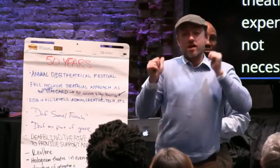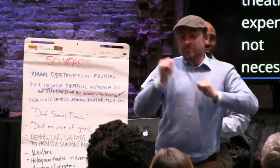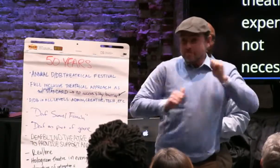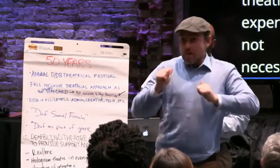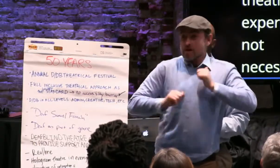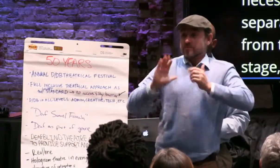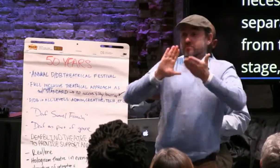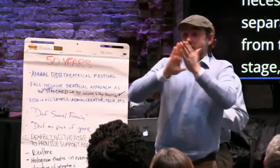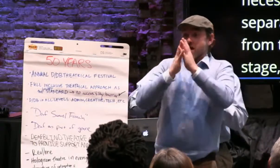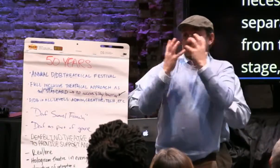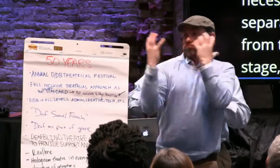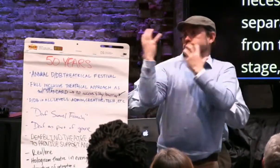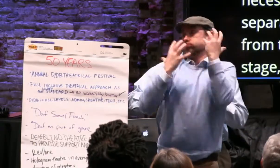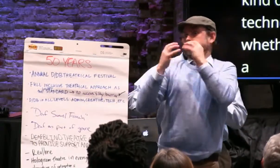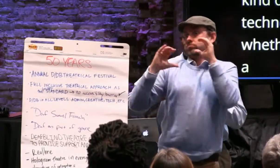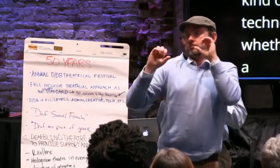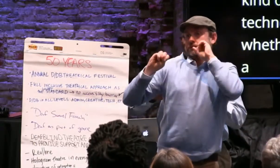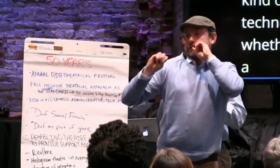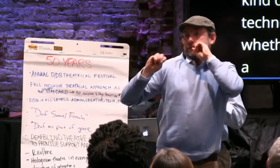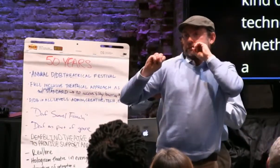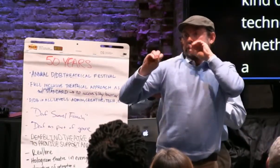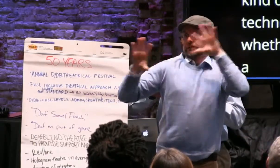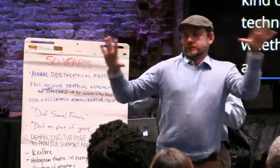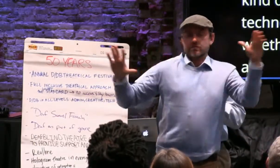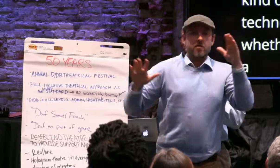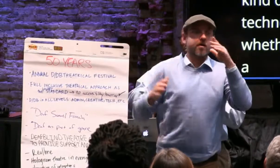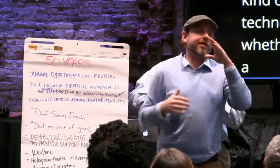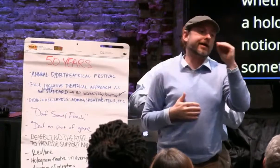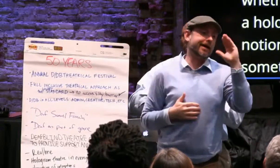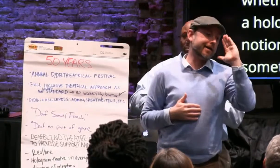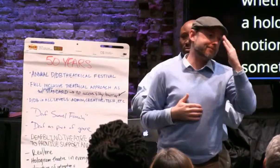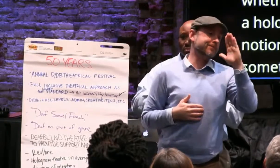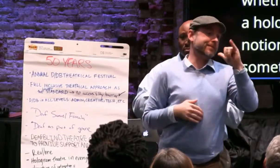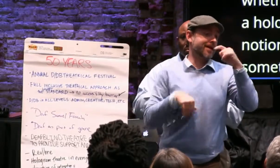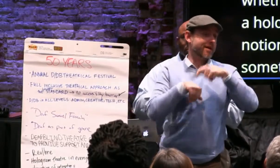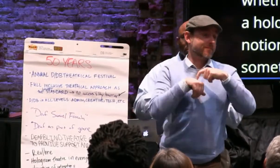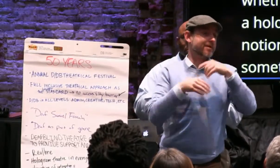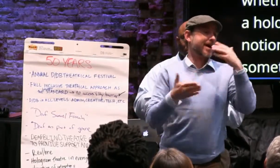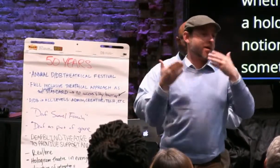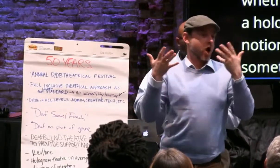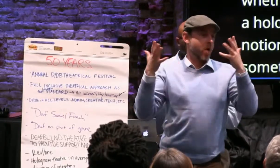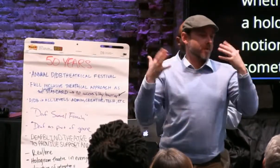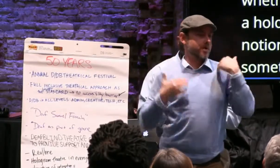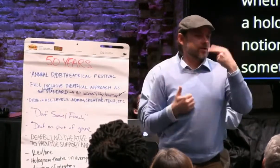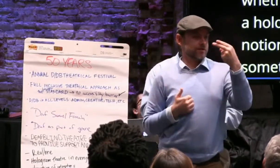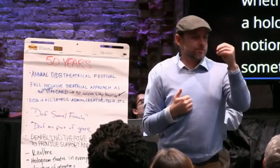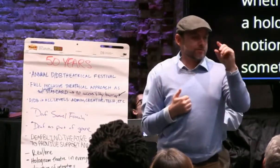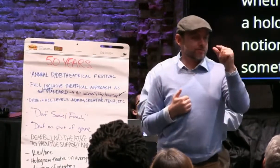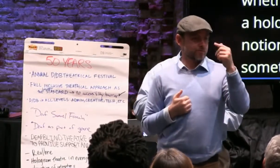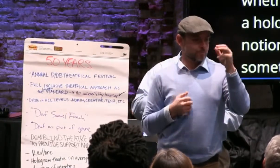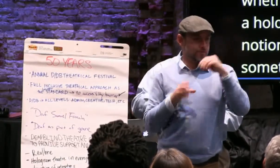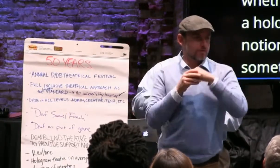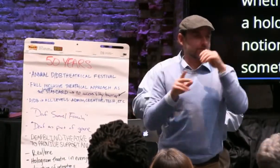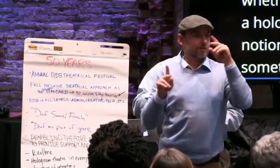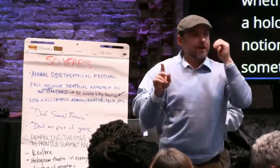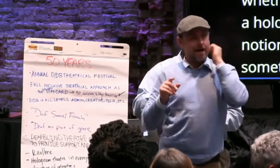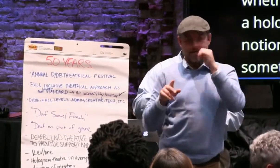the idea is to reframe the stage. To do something a bit magical. By the time that we get there,